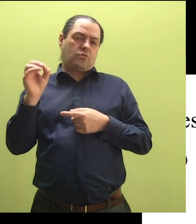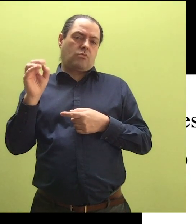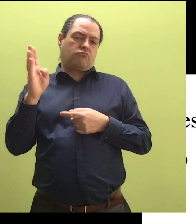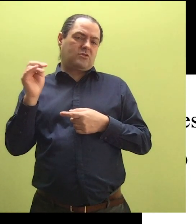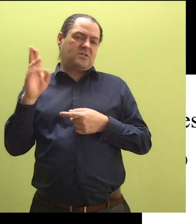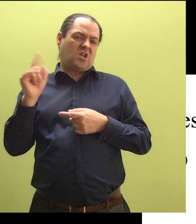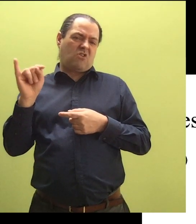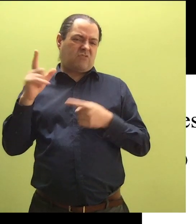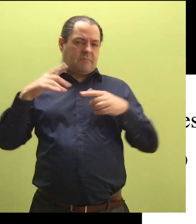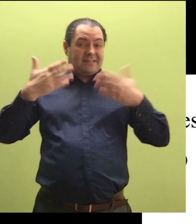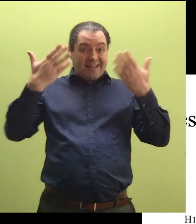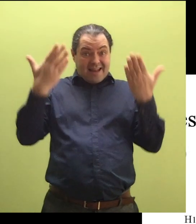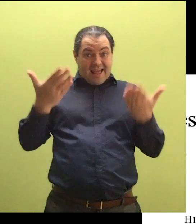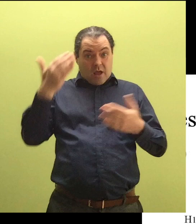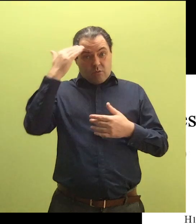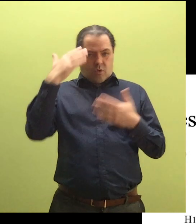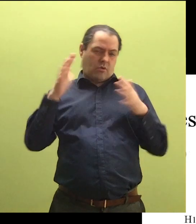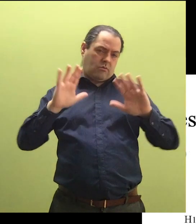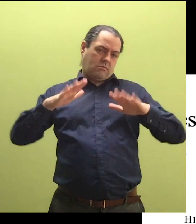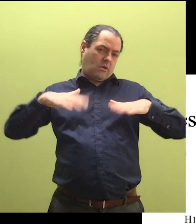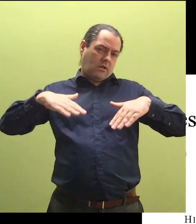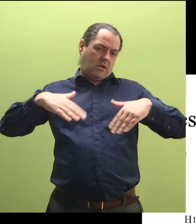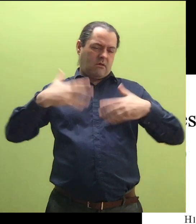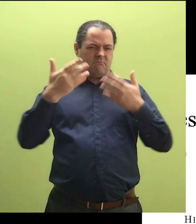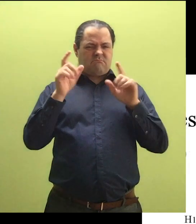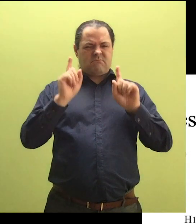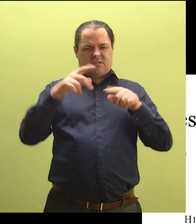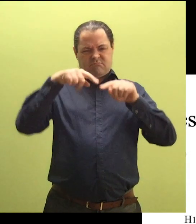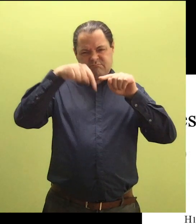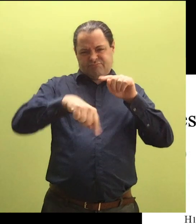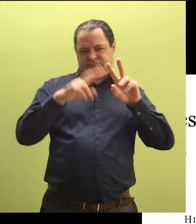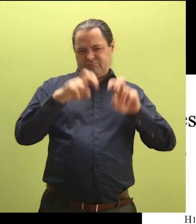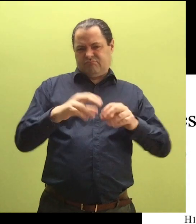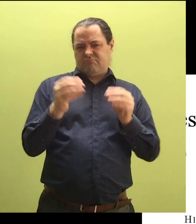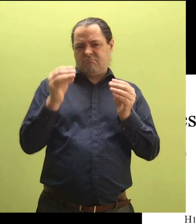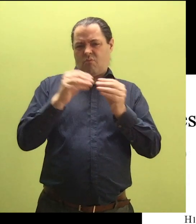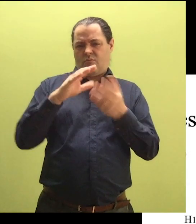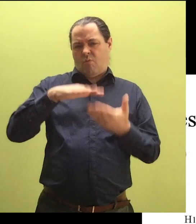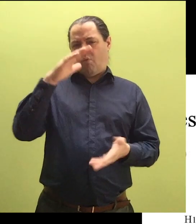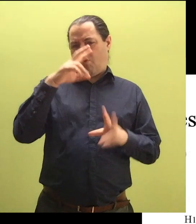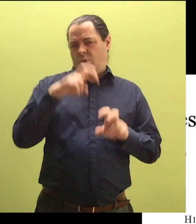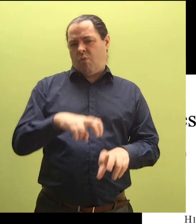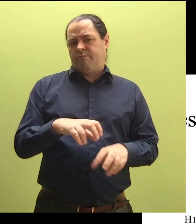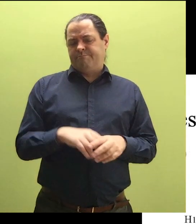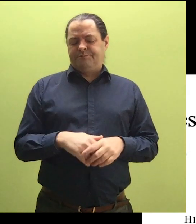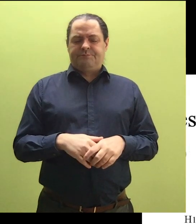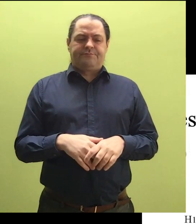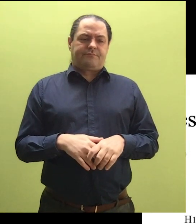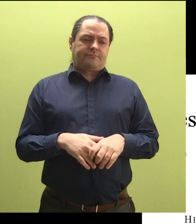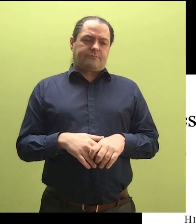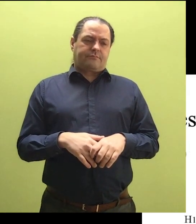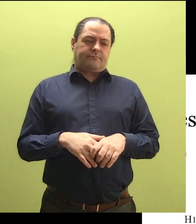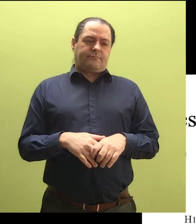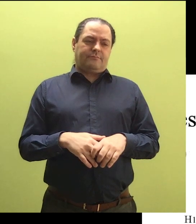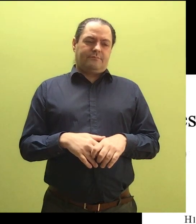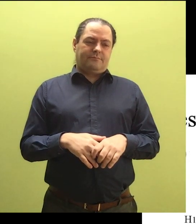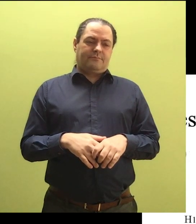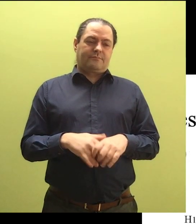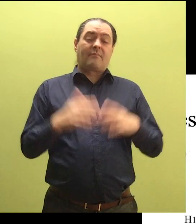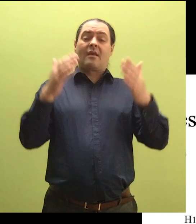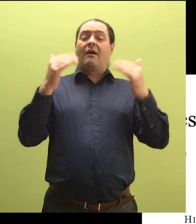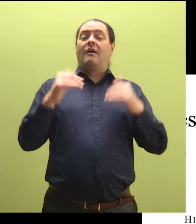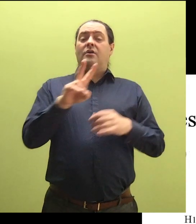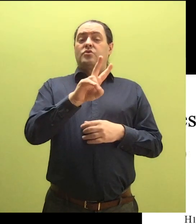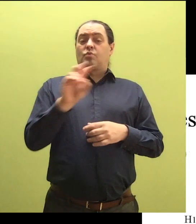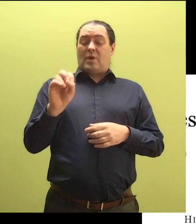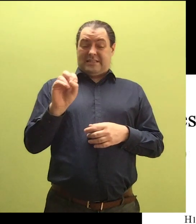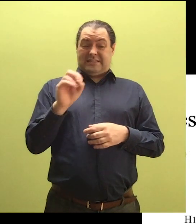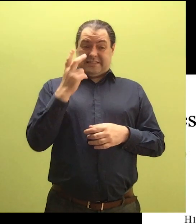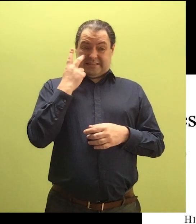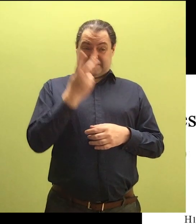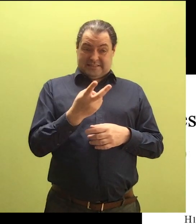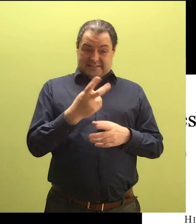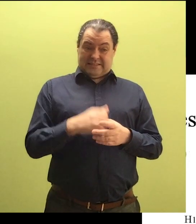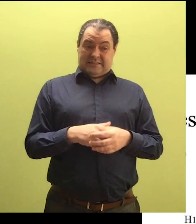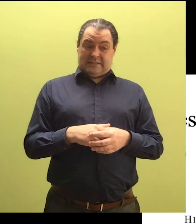Brentari's account. Moreover, example 20 shows an utterance